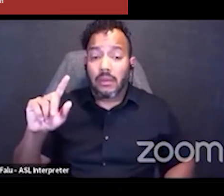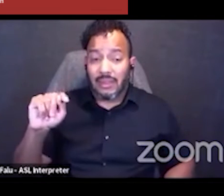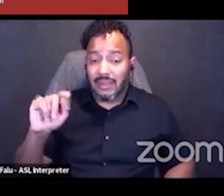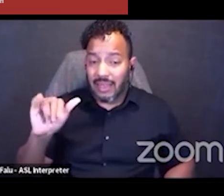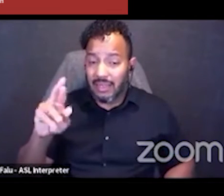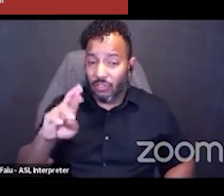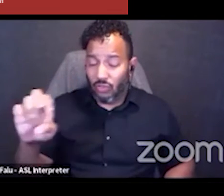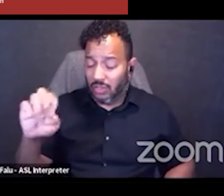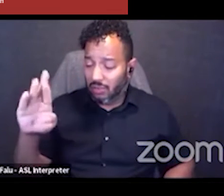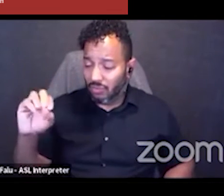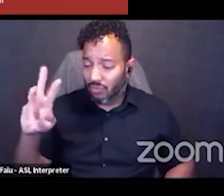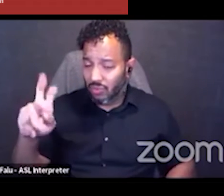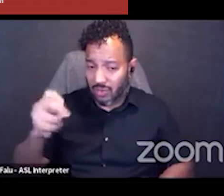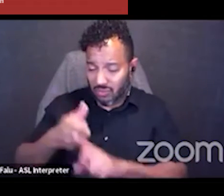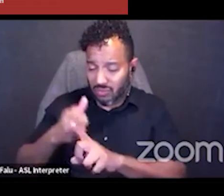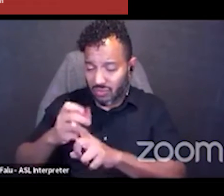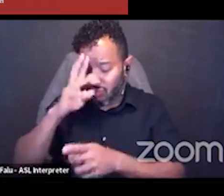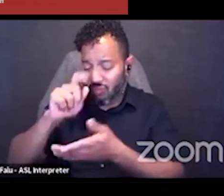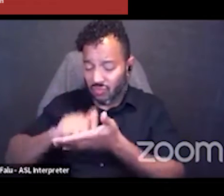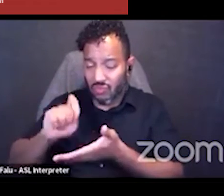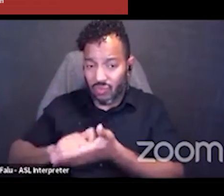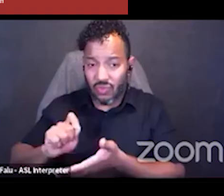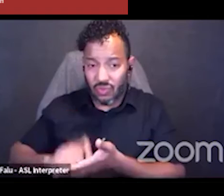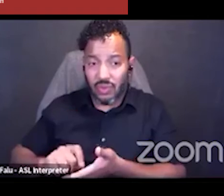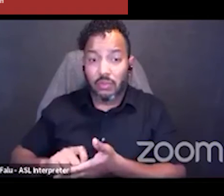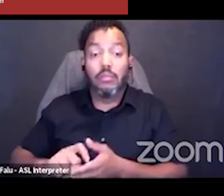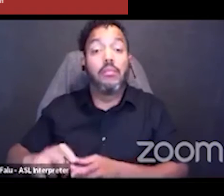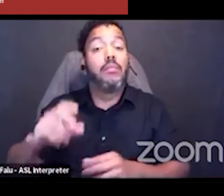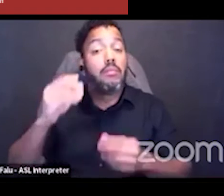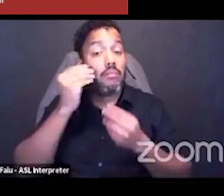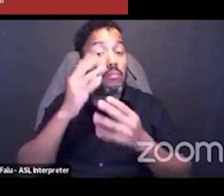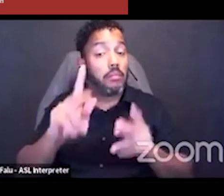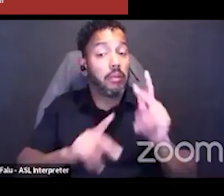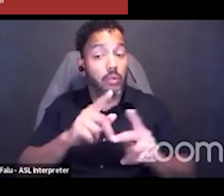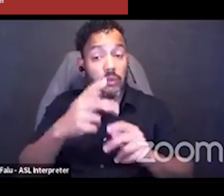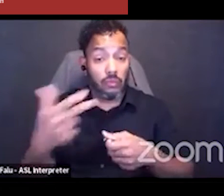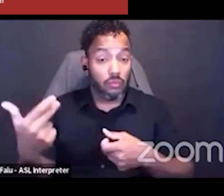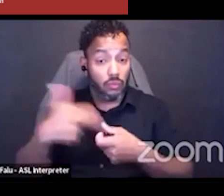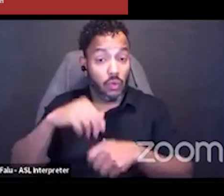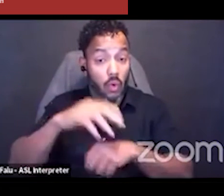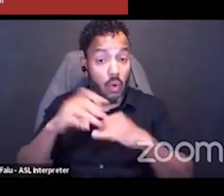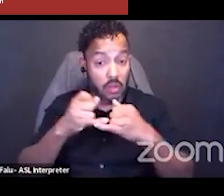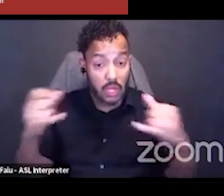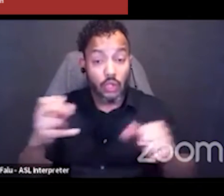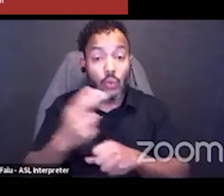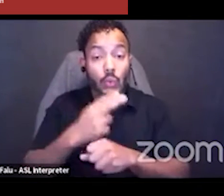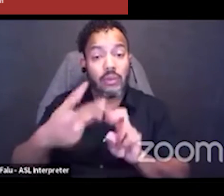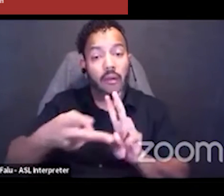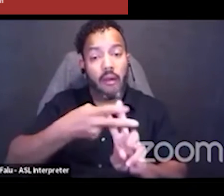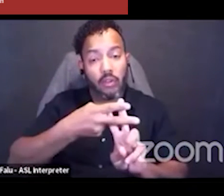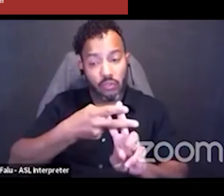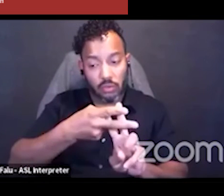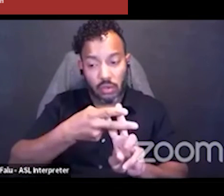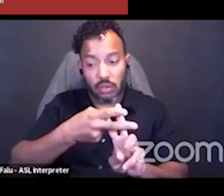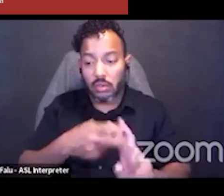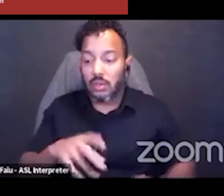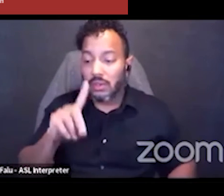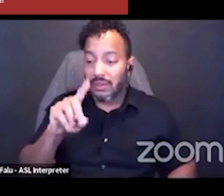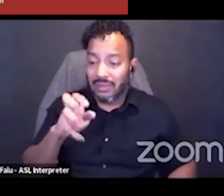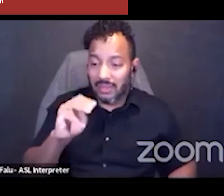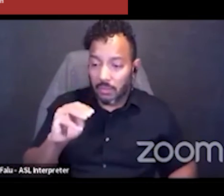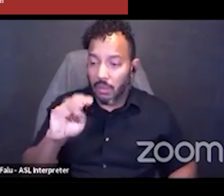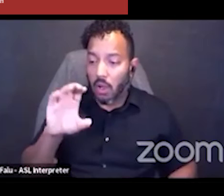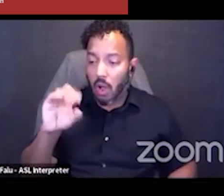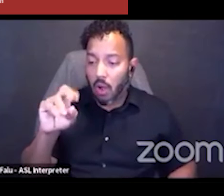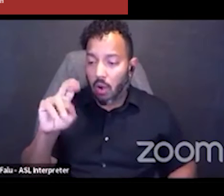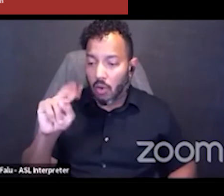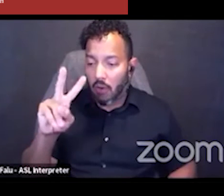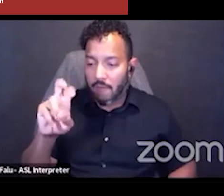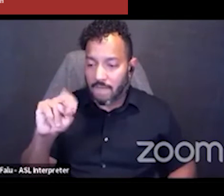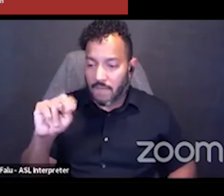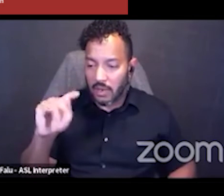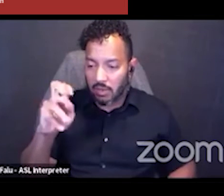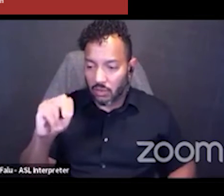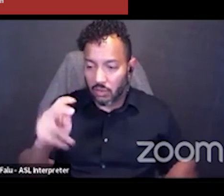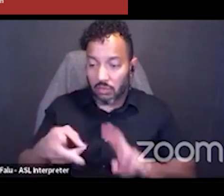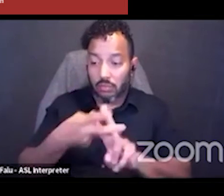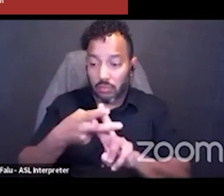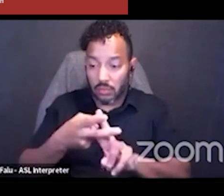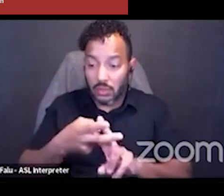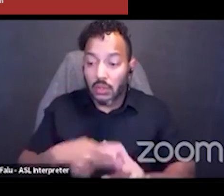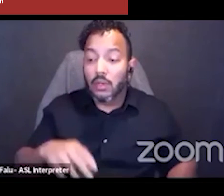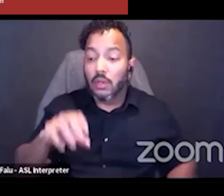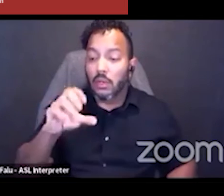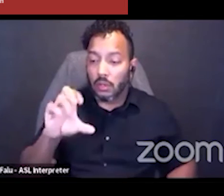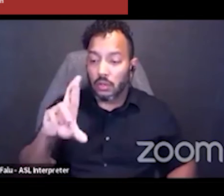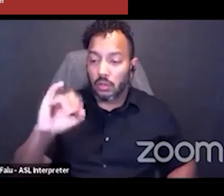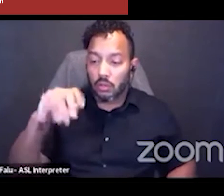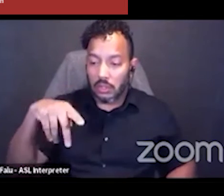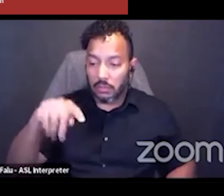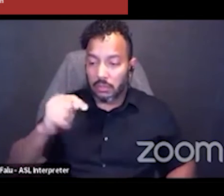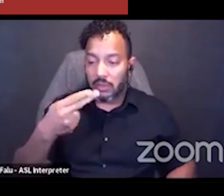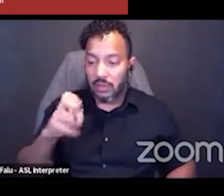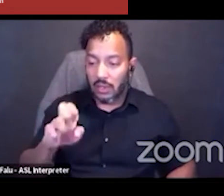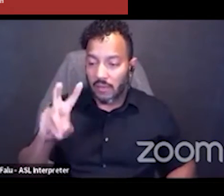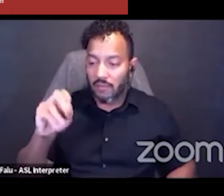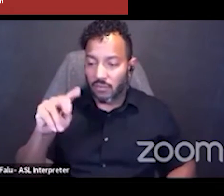With that I'll remind people if you're engaging online, use the #Demconvention, Cripthevote.